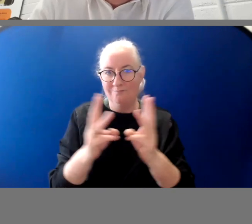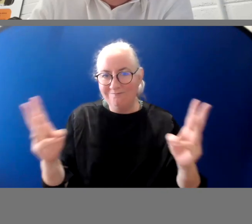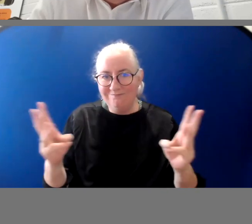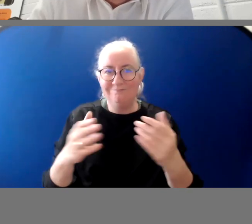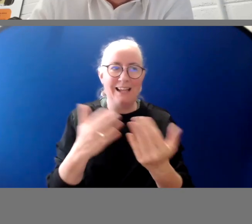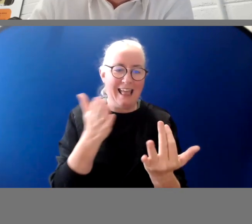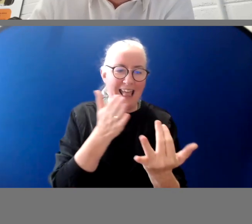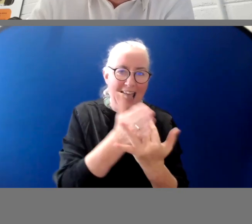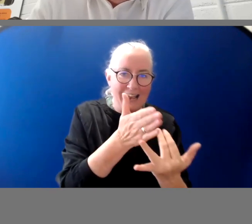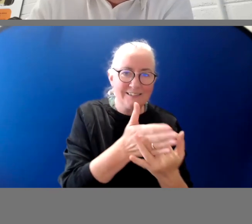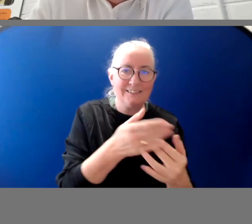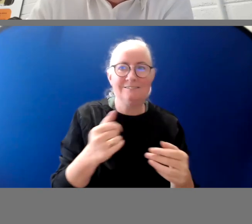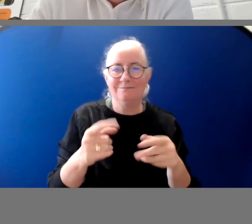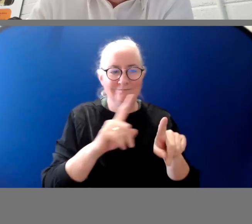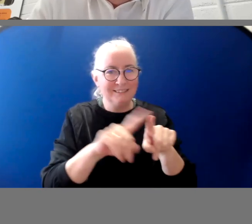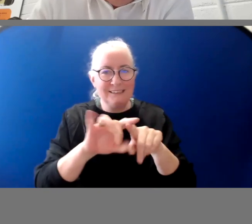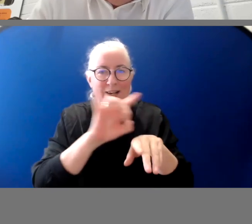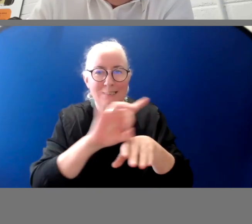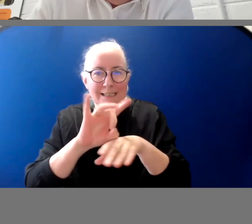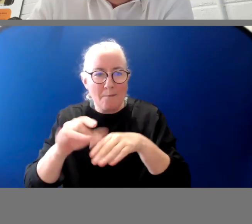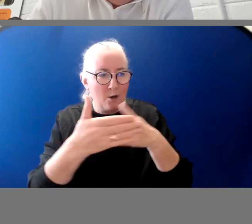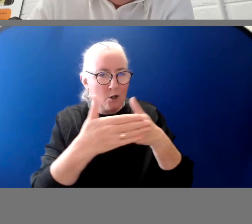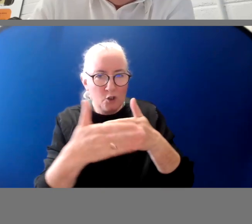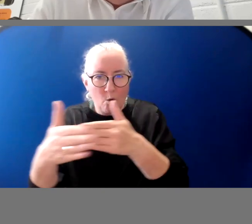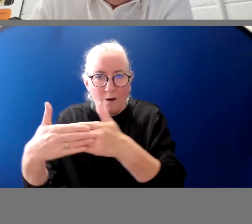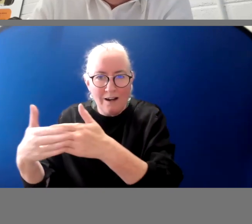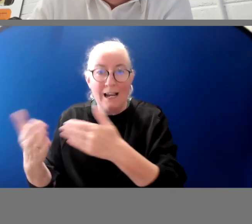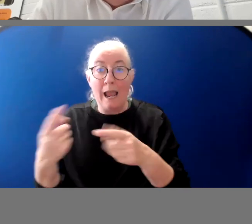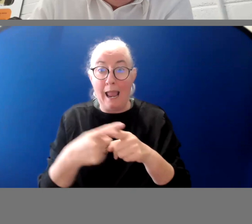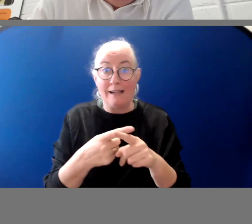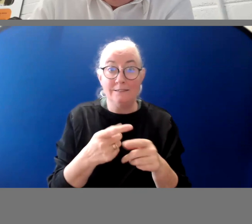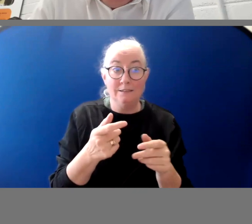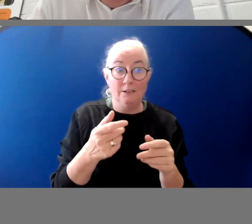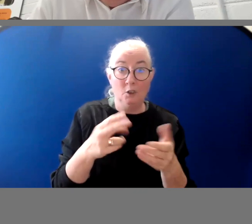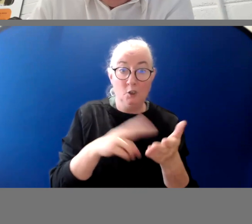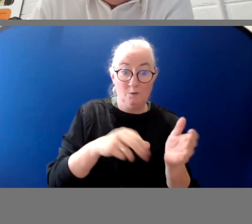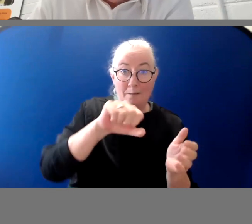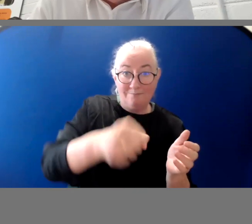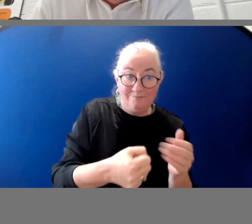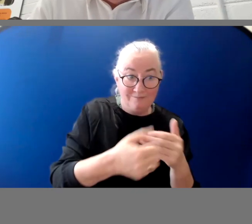and egress doors um but also the importance of manual and operated doors and so on so